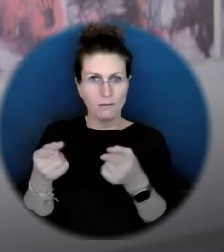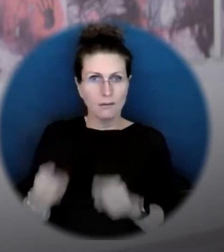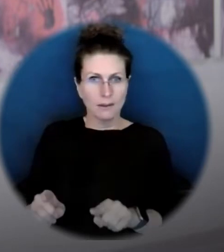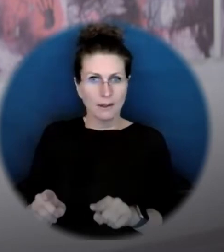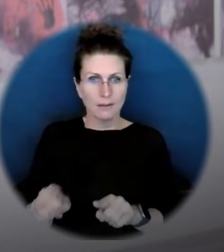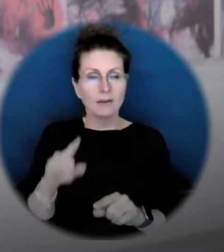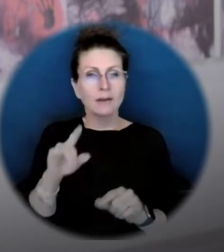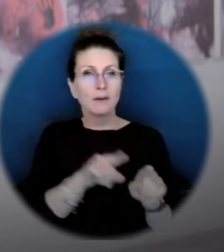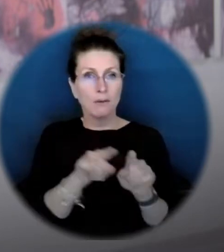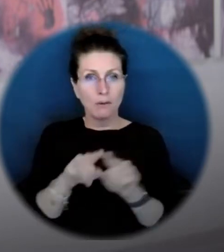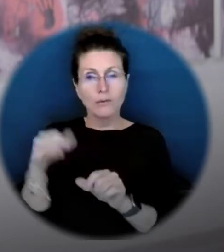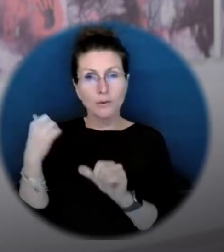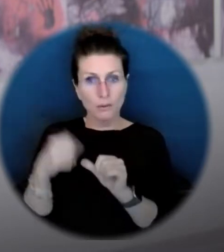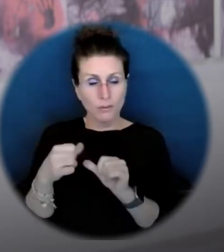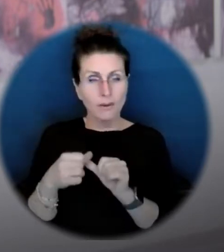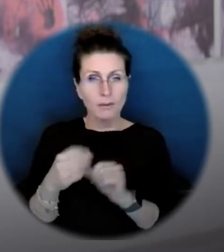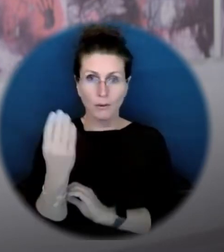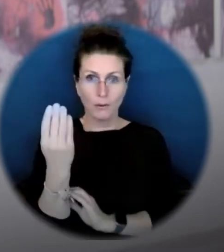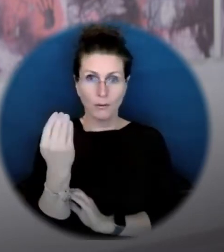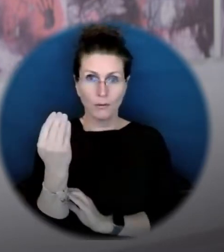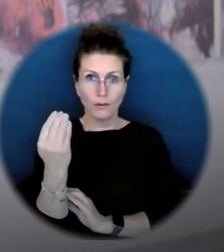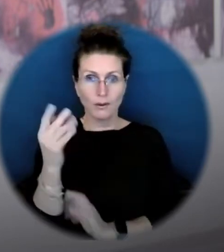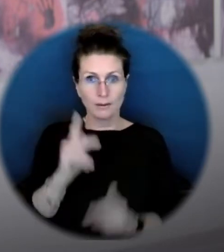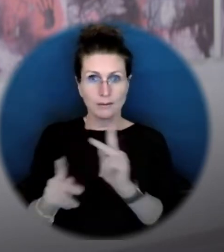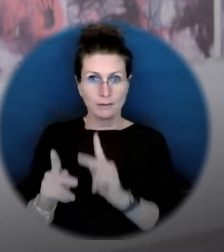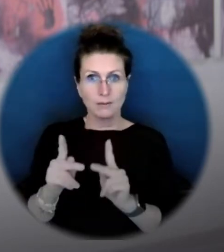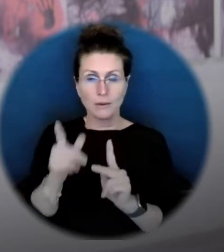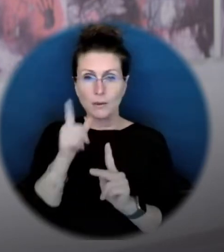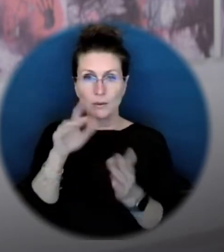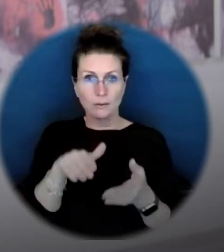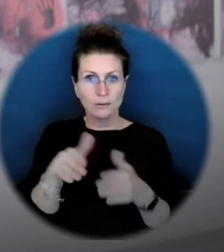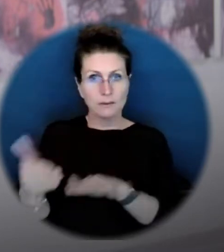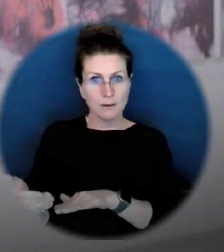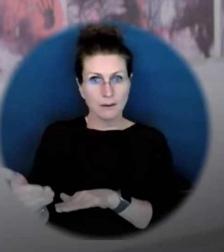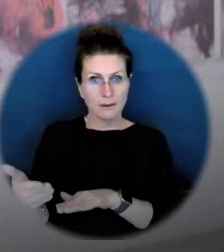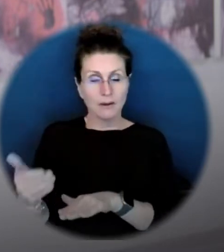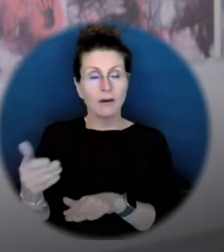and to remember the 14 victims while also recognizing